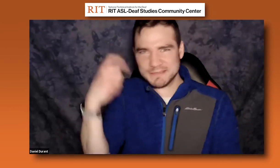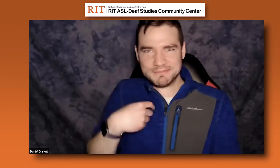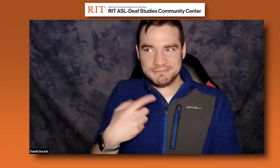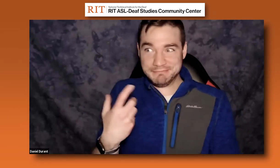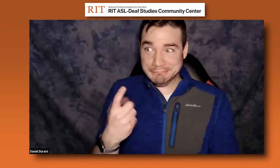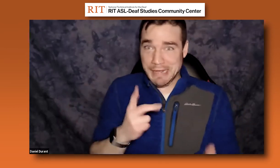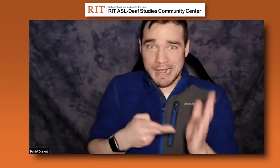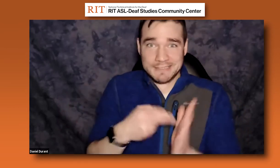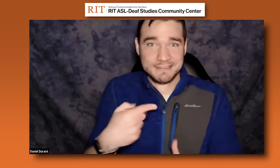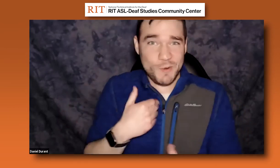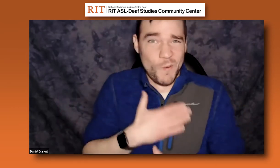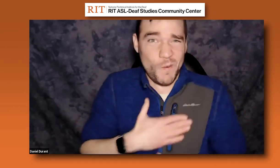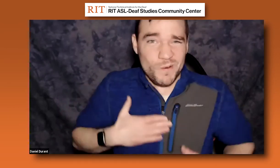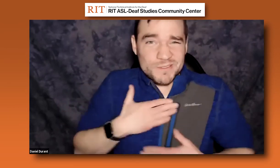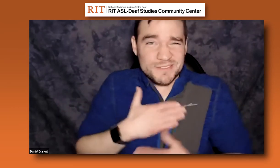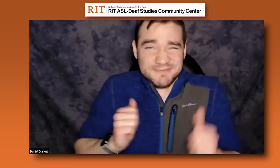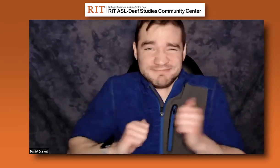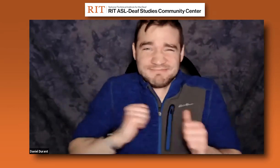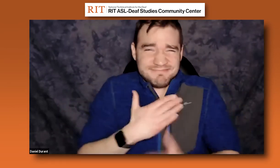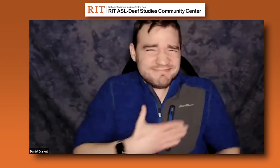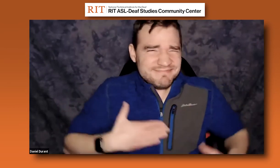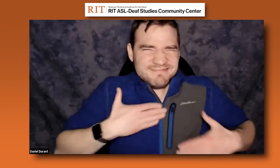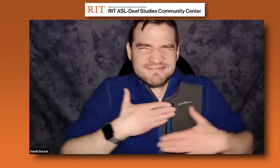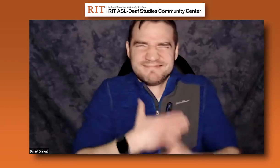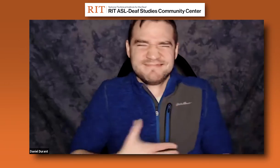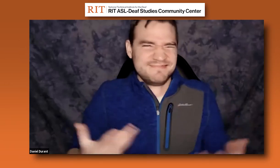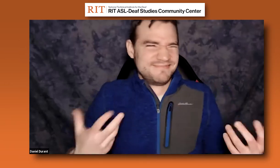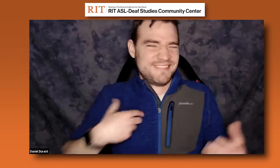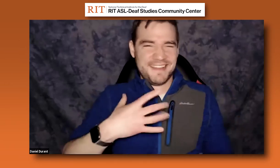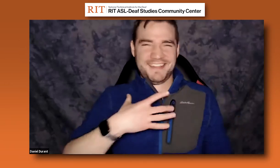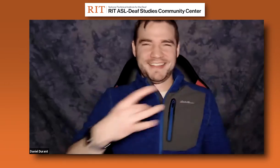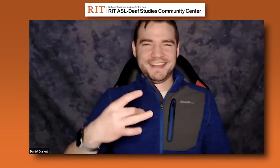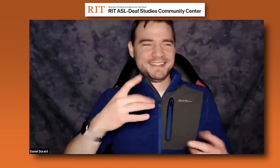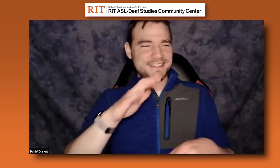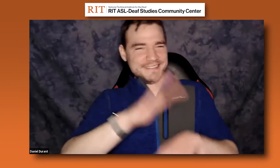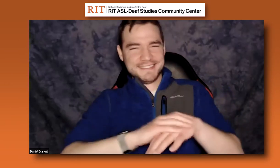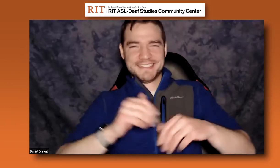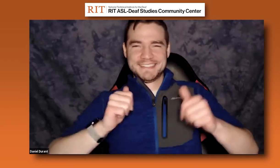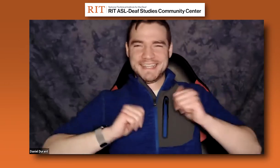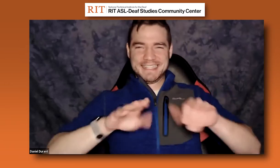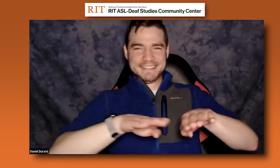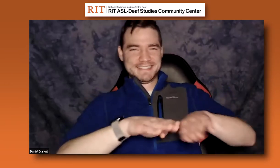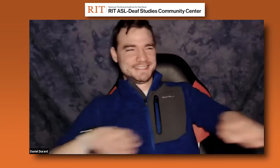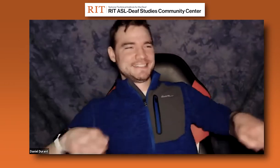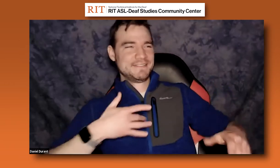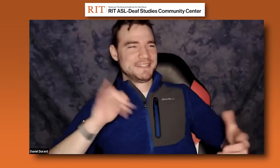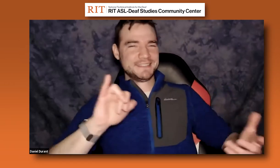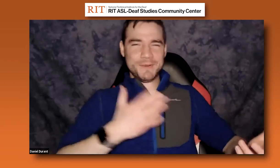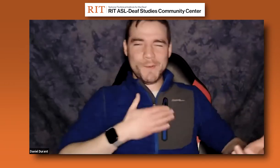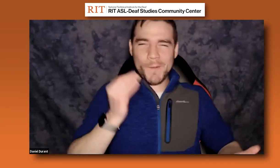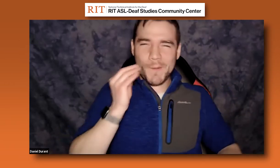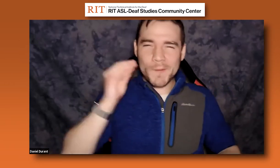at the time, I would just say thank you, and I honestly just enjoyed what I was doing. I loved being onstage.